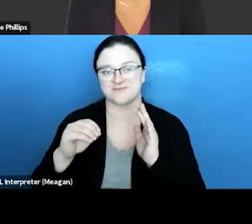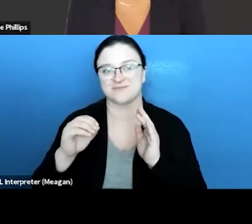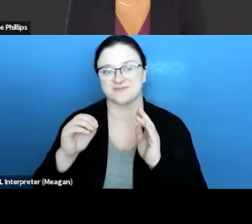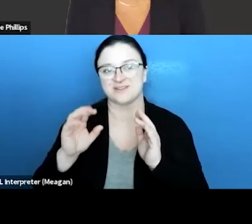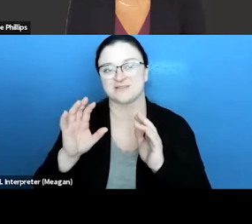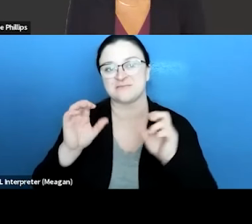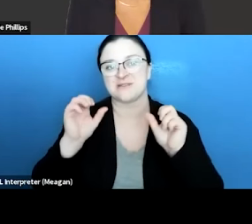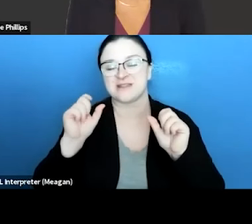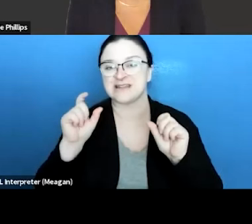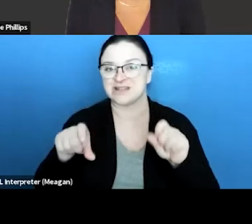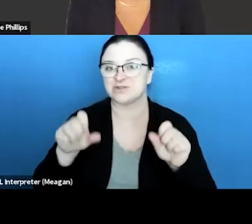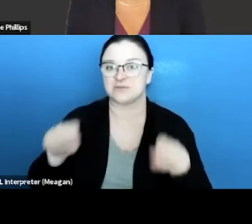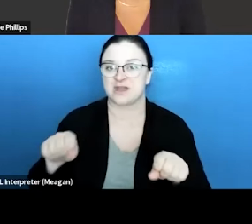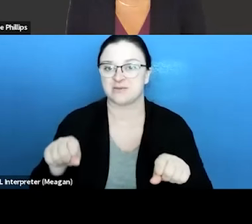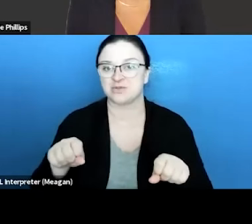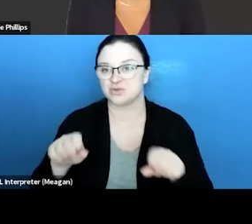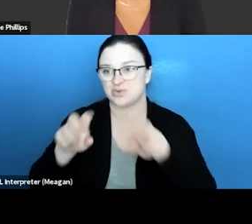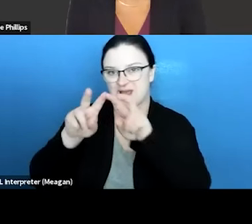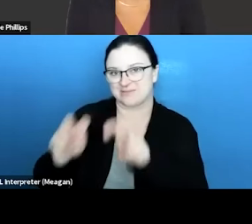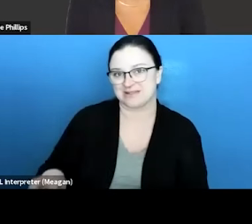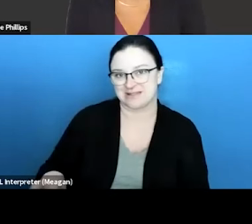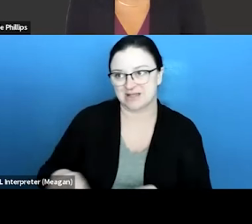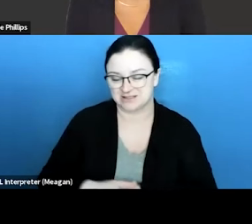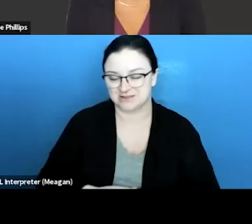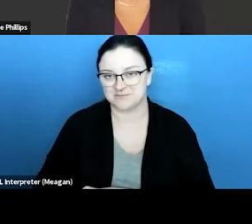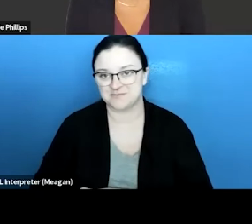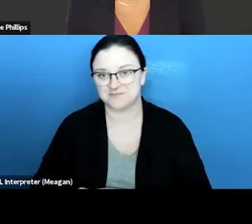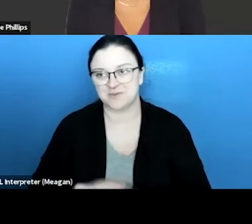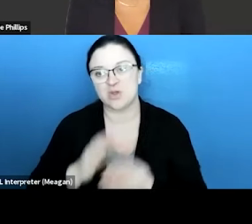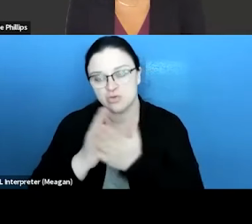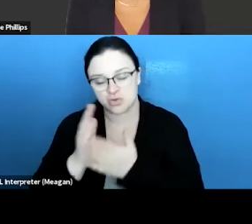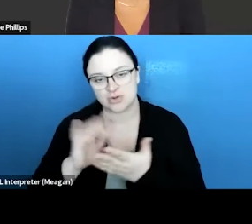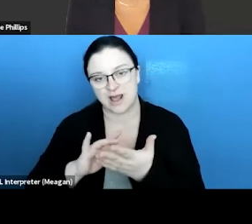and they have to be willing to be assessed via telemedicine.